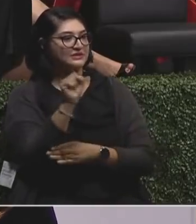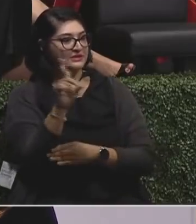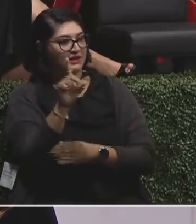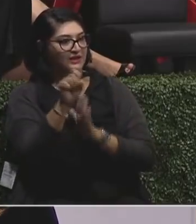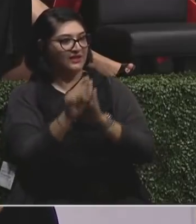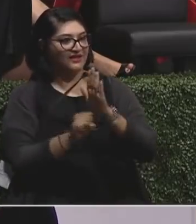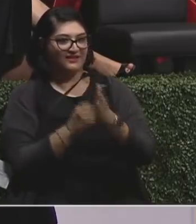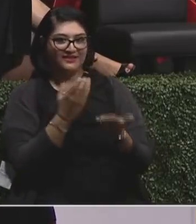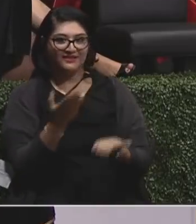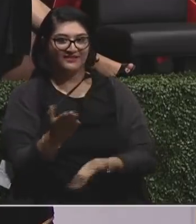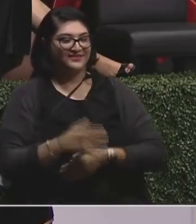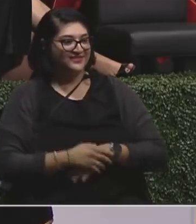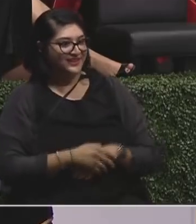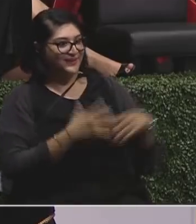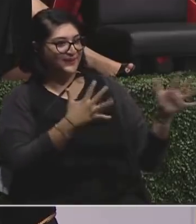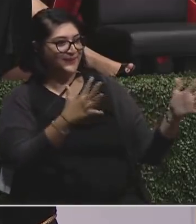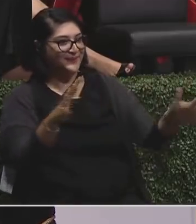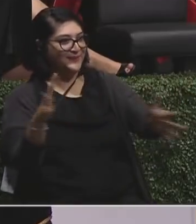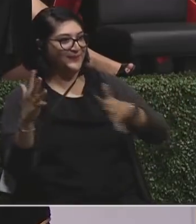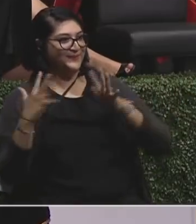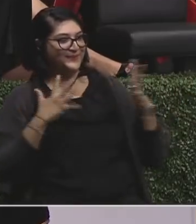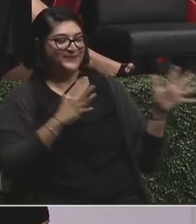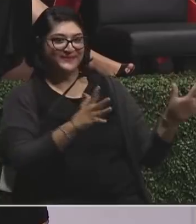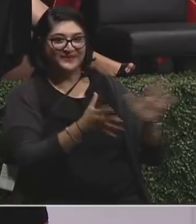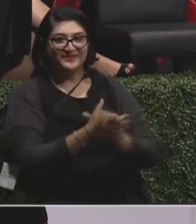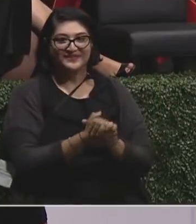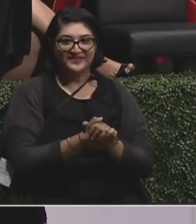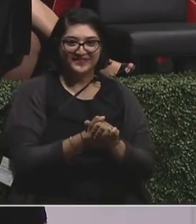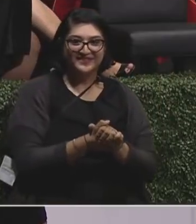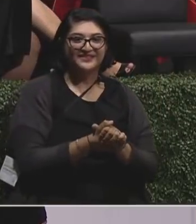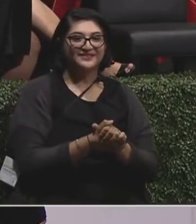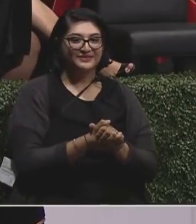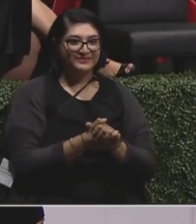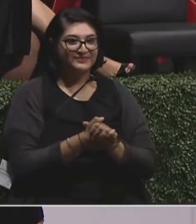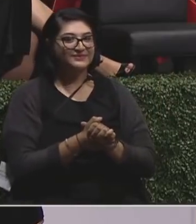IN THE FALL, HE WILL BECOME A TENURE-TRACK PROFESSOR AT SAN DIEGO STATE UNIVERSITY.